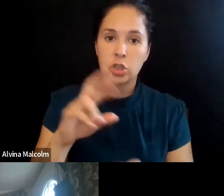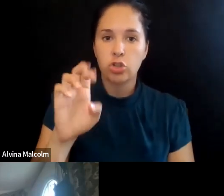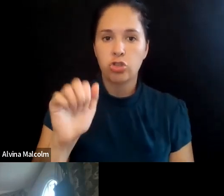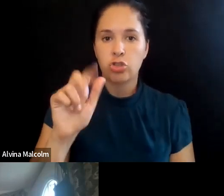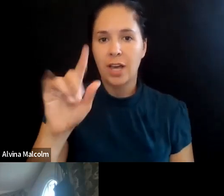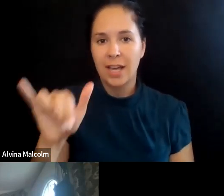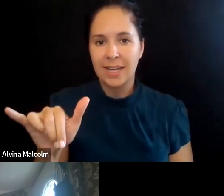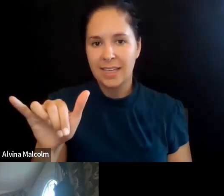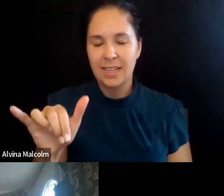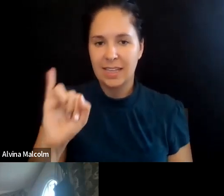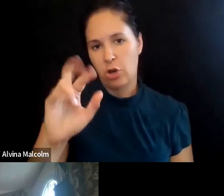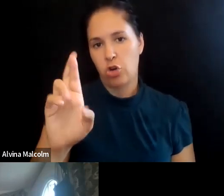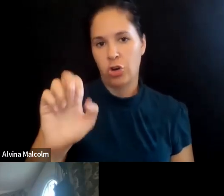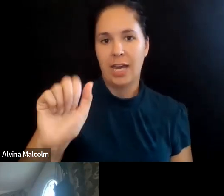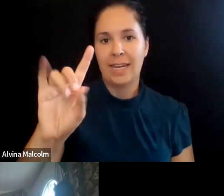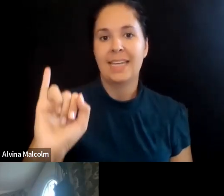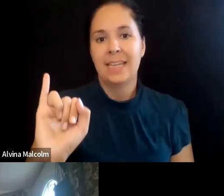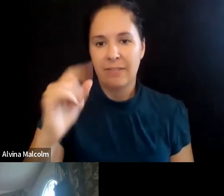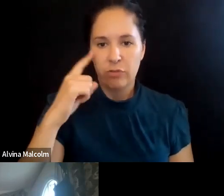legislation; one, the real emergency